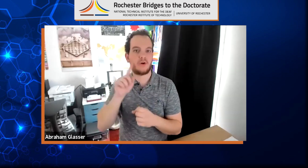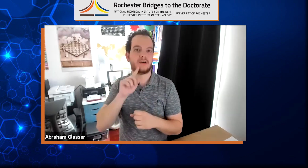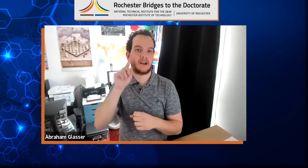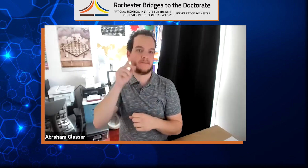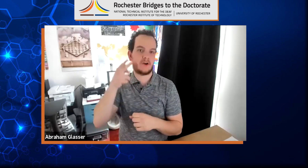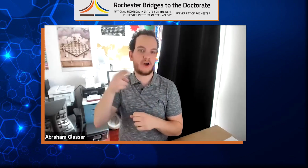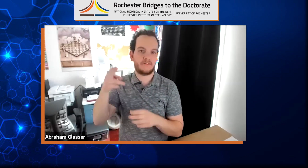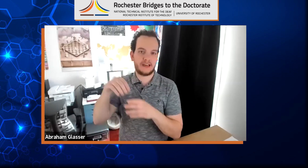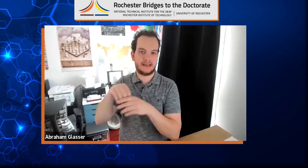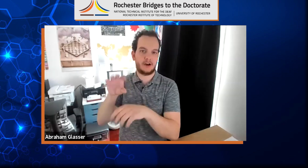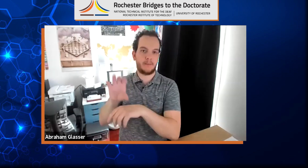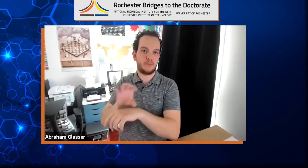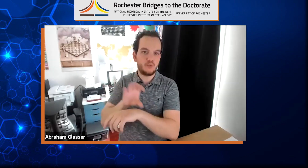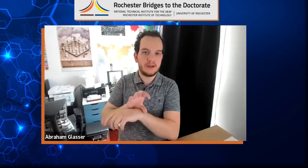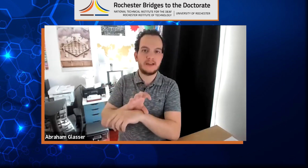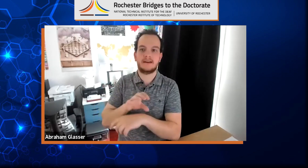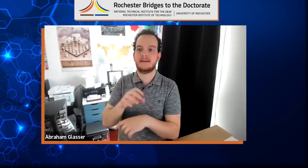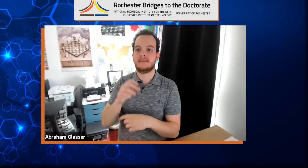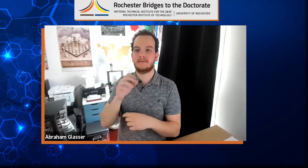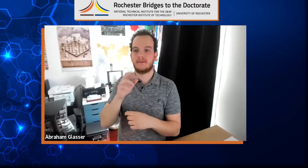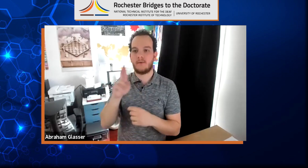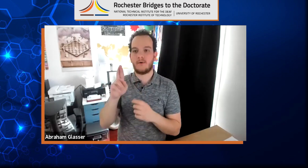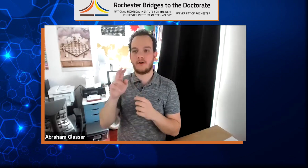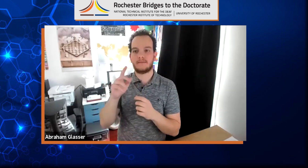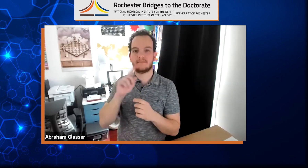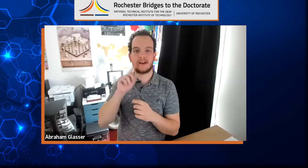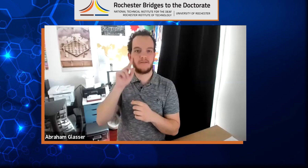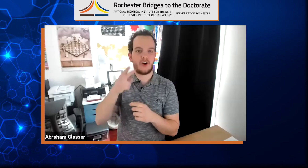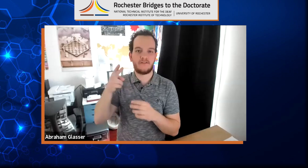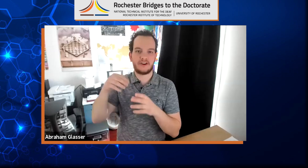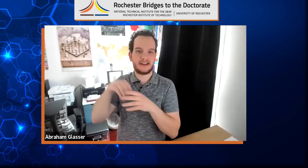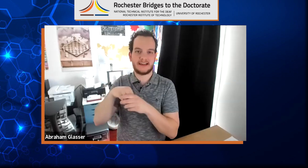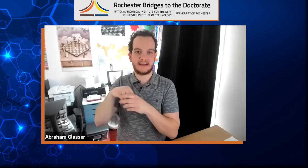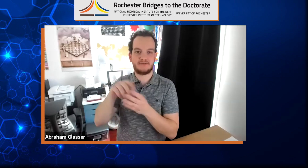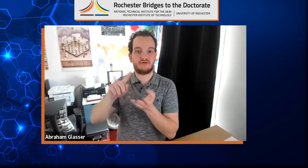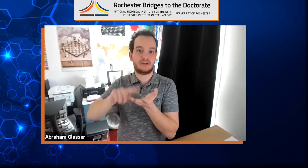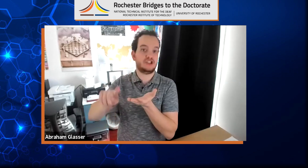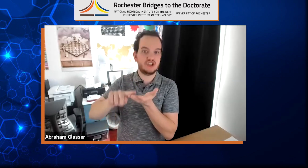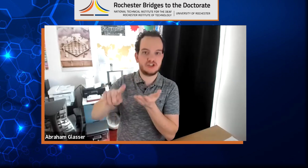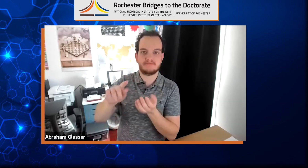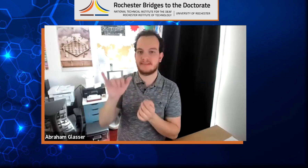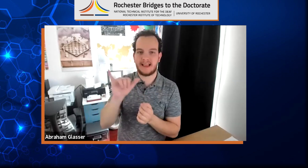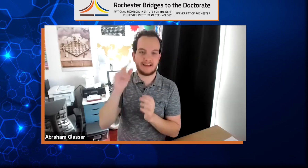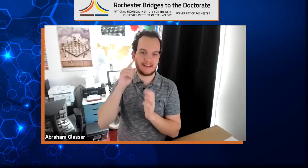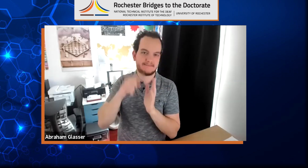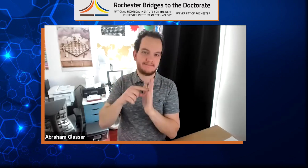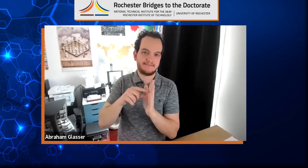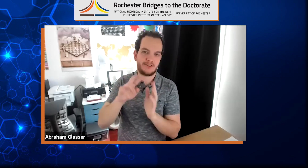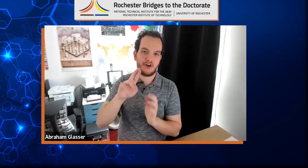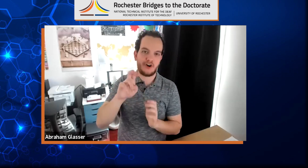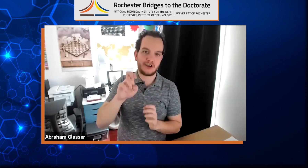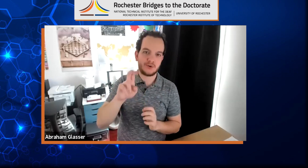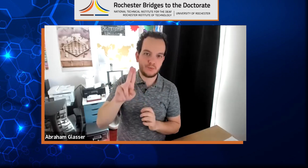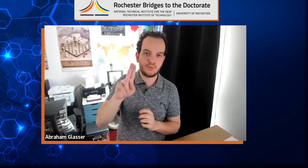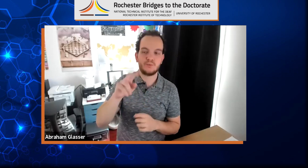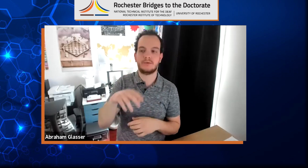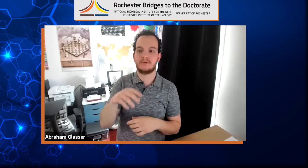for Deaf and hard-of-hearing students in computing or for Deaf and hard-of-hearing students in research more generally, similar to an REU